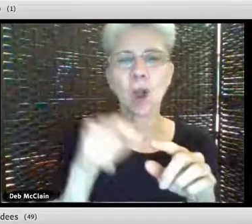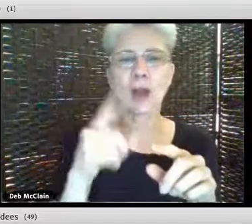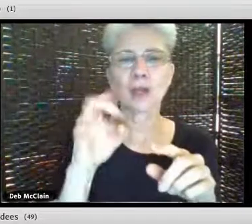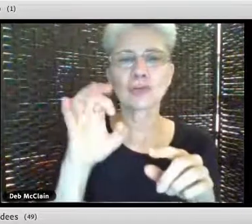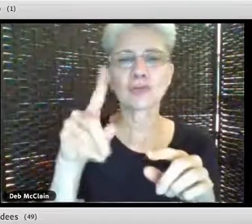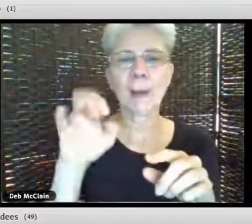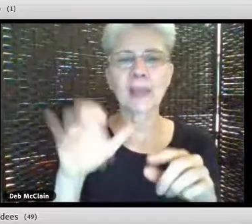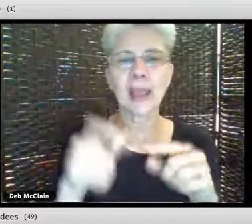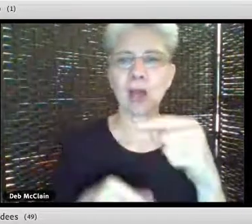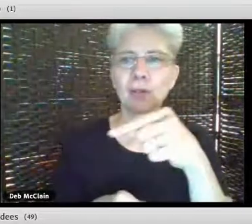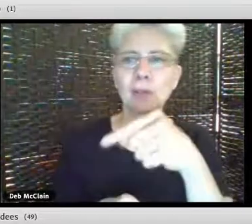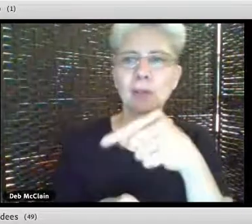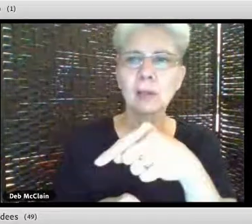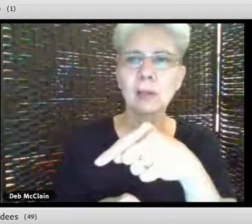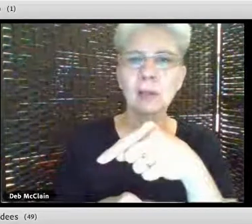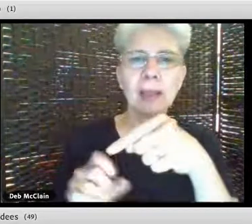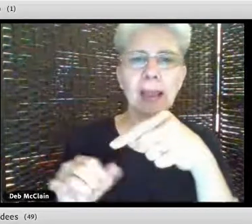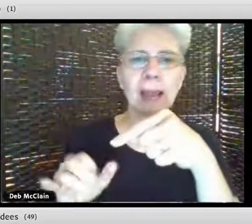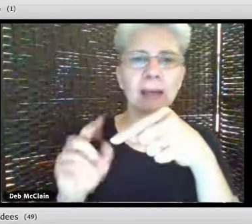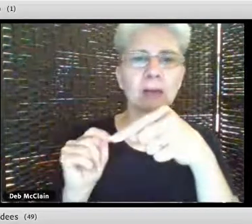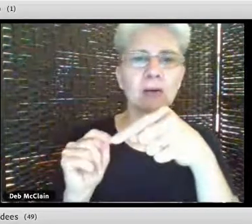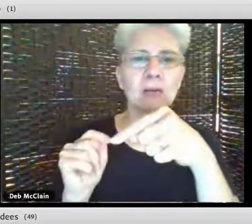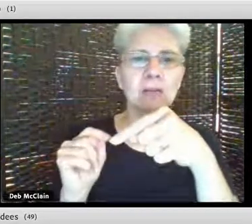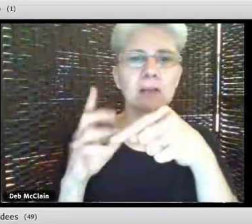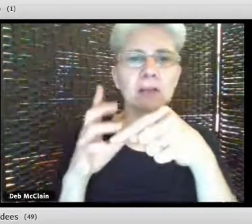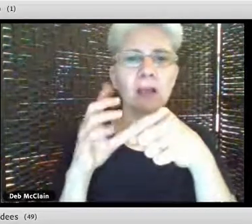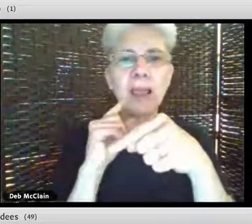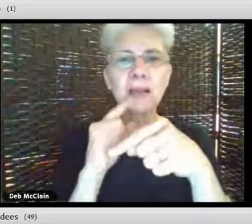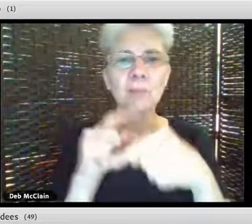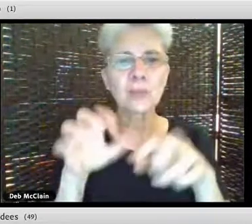where the edit kind of pencil is. You type in the person's name.